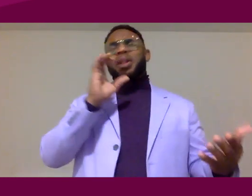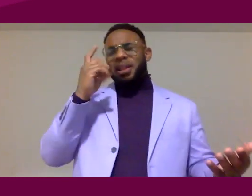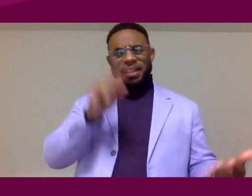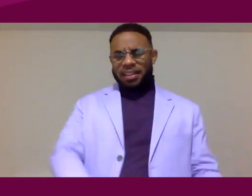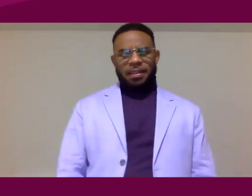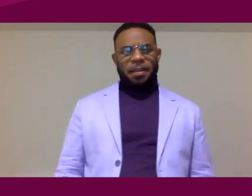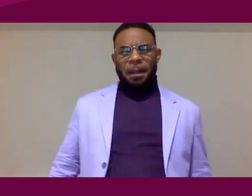at online.